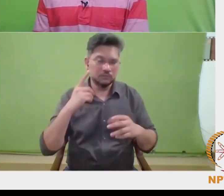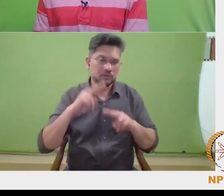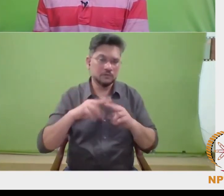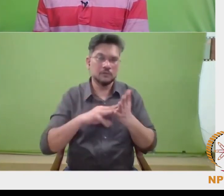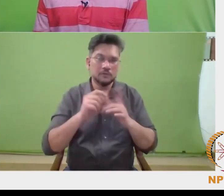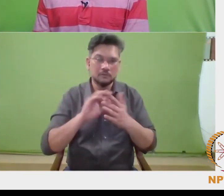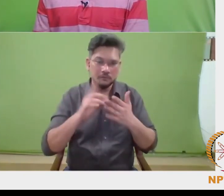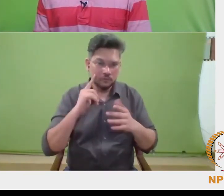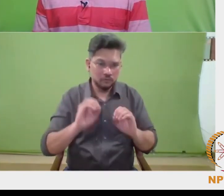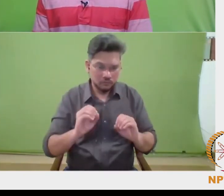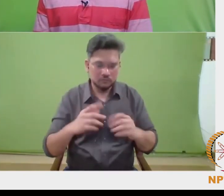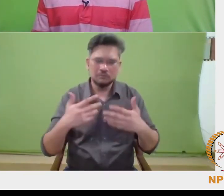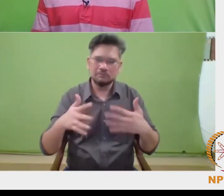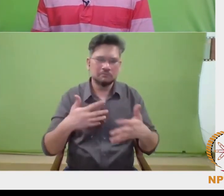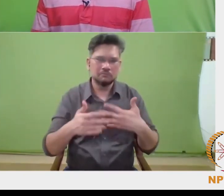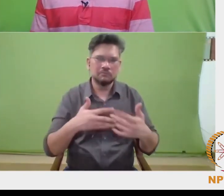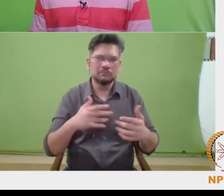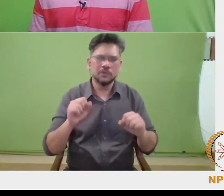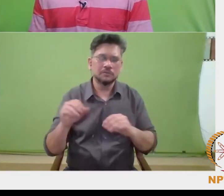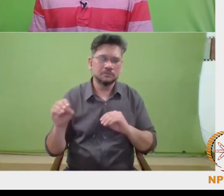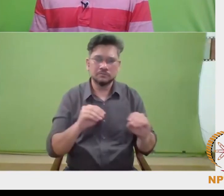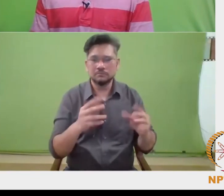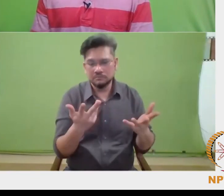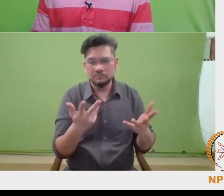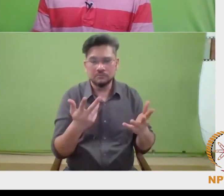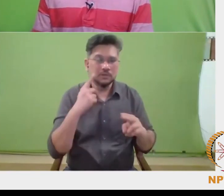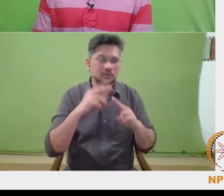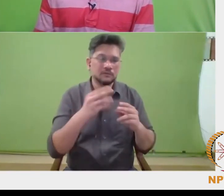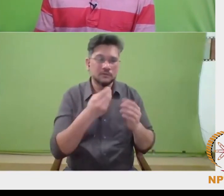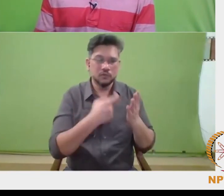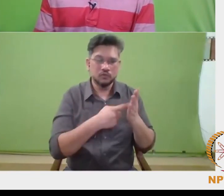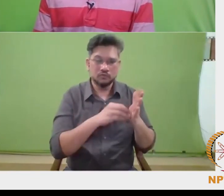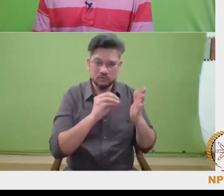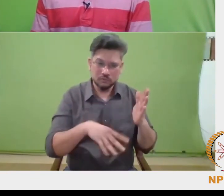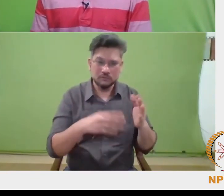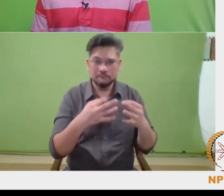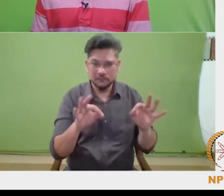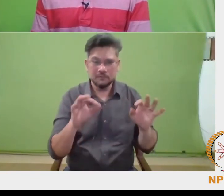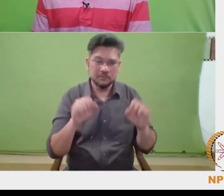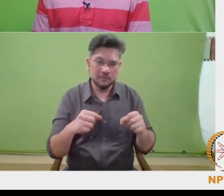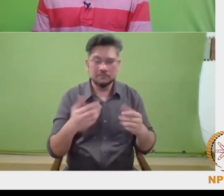program those kinds of adjustments if we make and have more freedom we should be able to produce